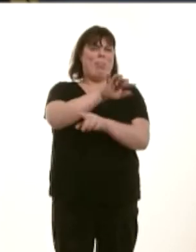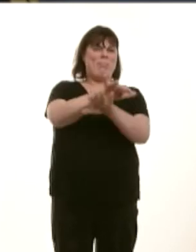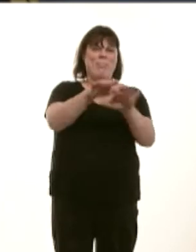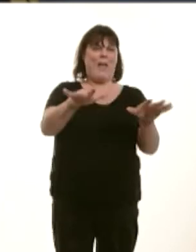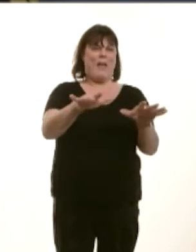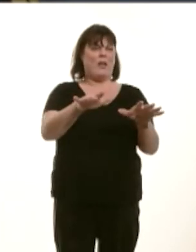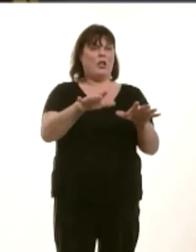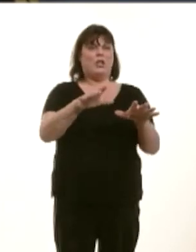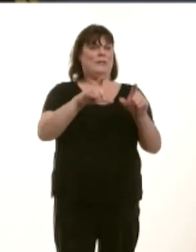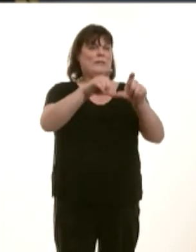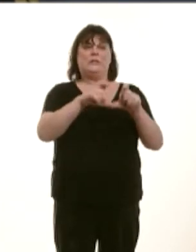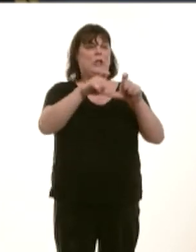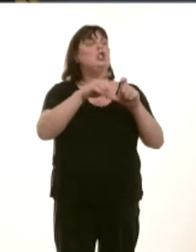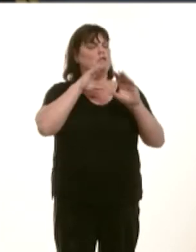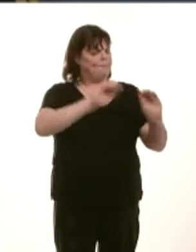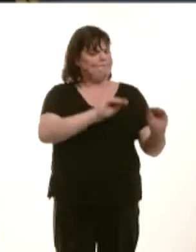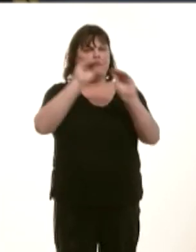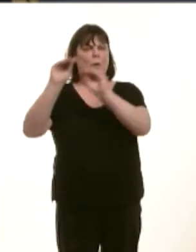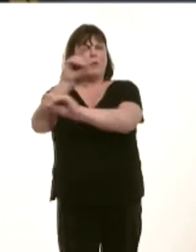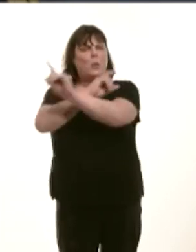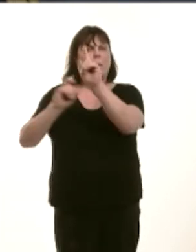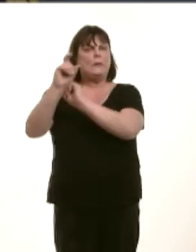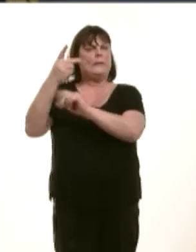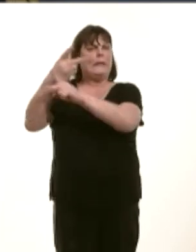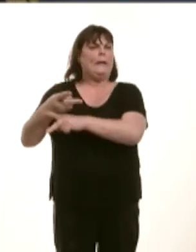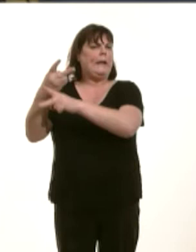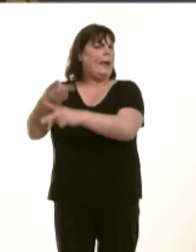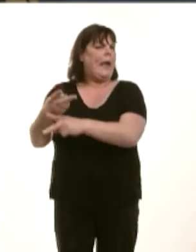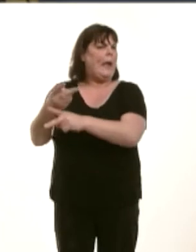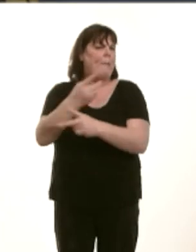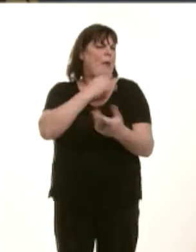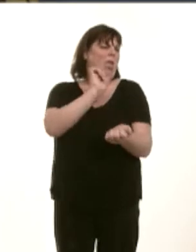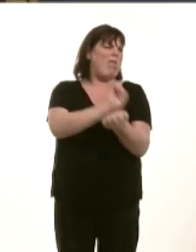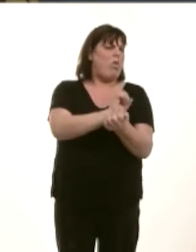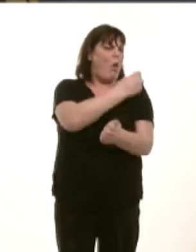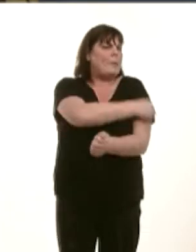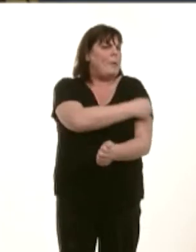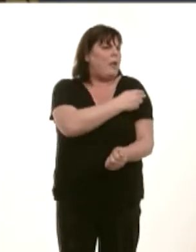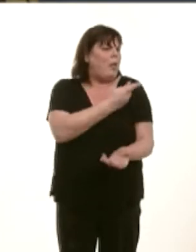to be transferred into social care. Now, if you accept that these are the causes of some